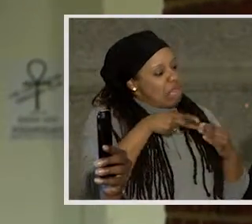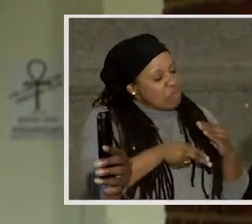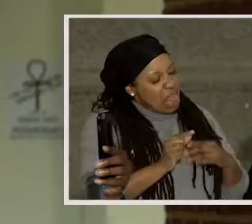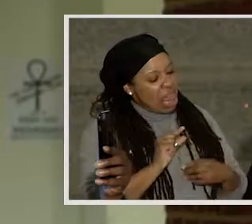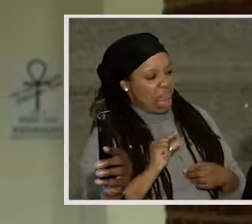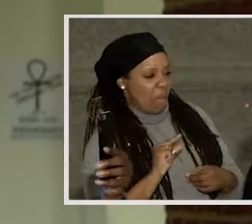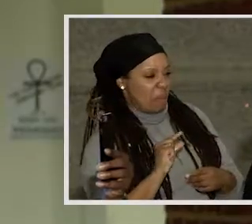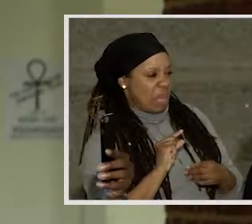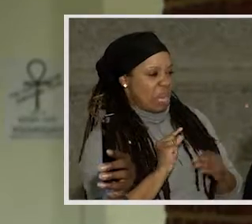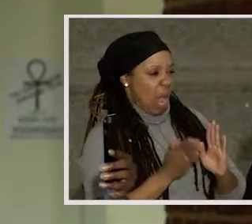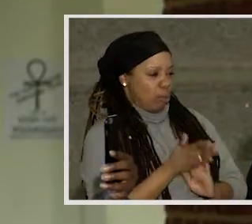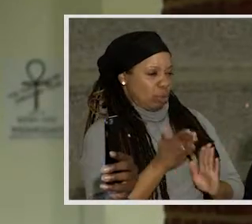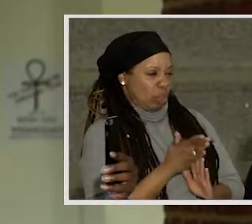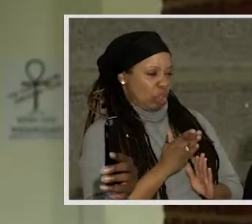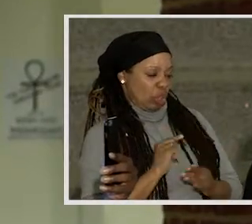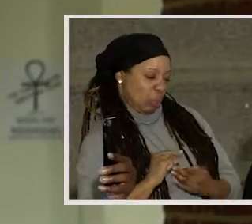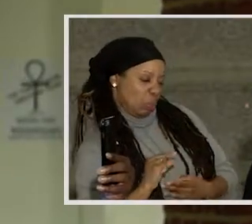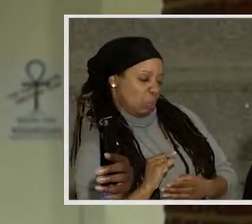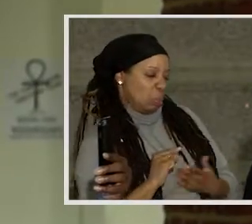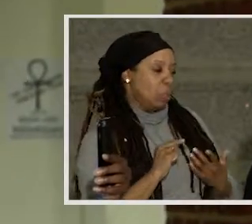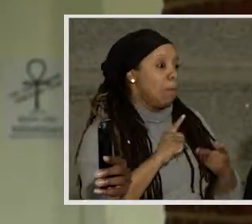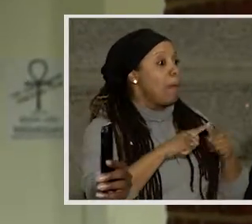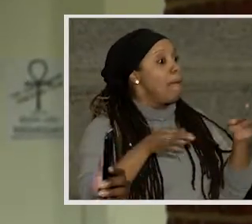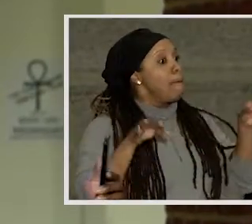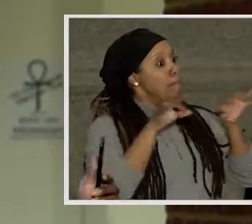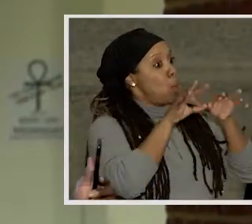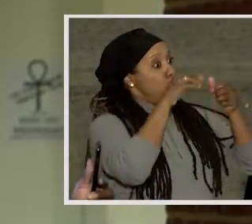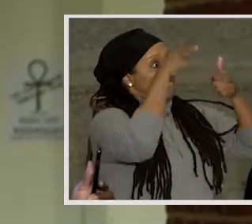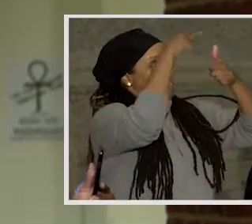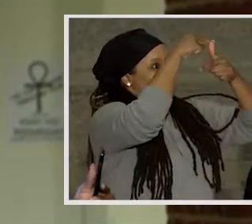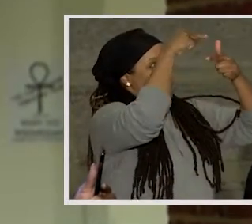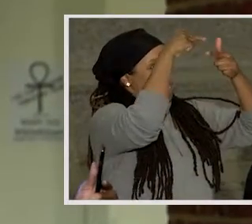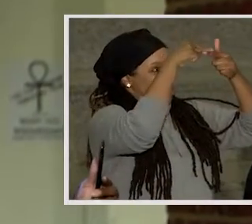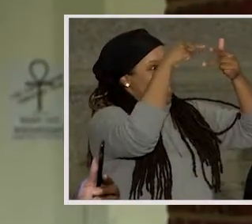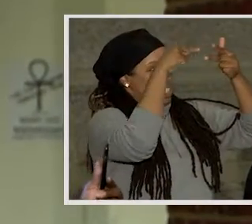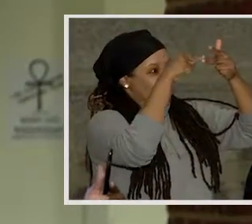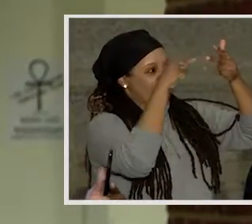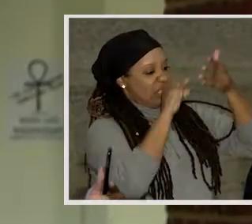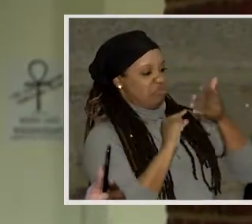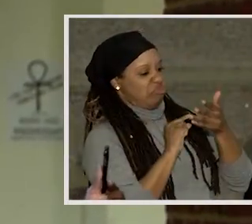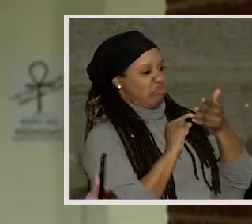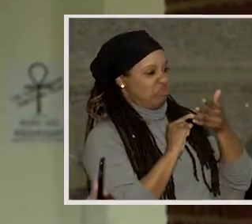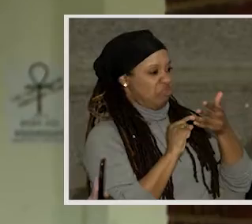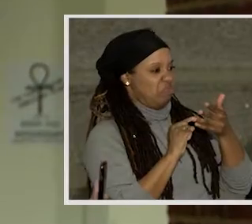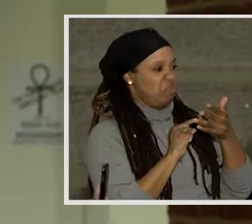AND THEN WE RAISED HEALTH AND HUMAN SERVICES UP TO 30, PARTICULARLY FOR LONG-TERM HOMELESSNESS SERVICES.